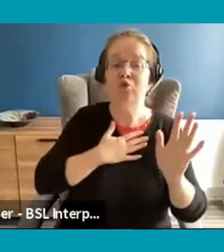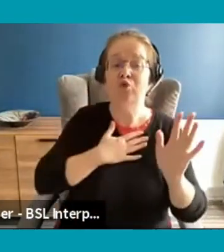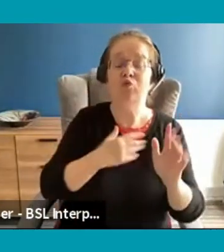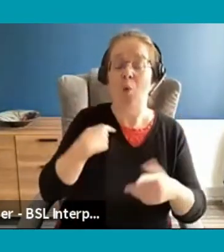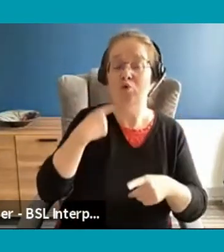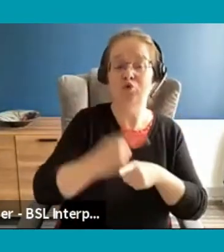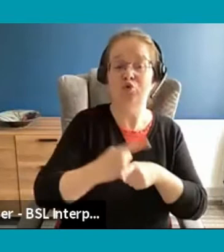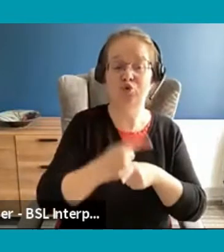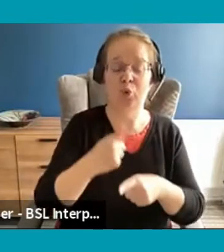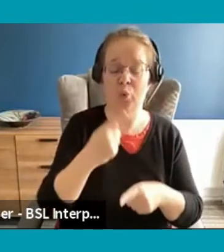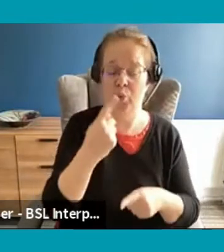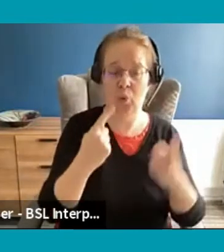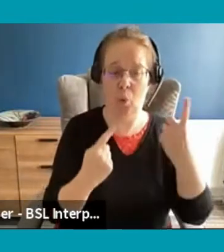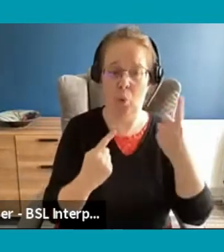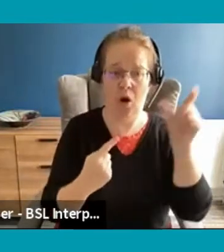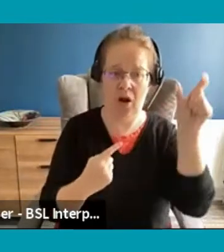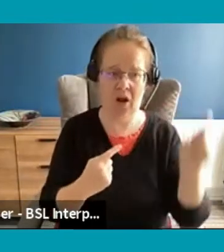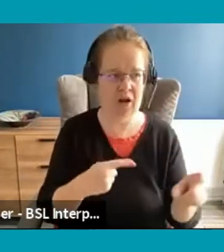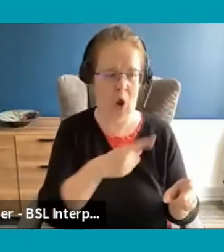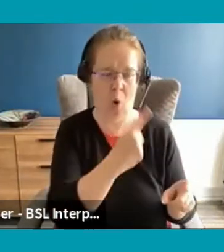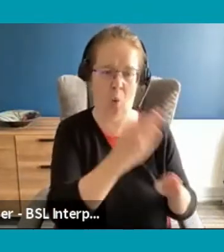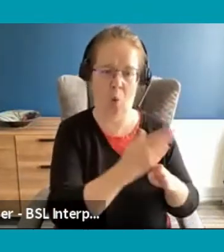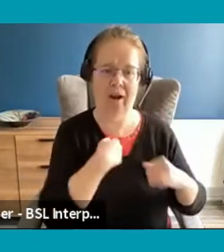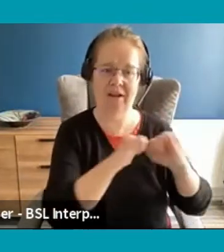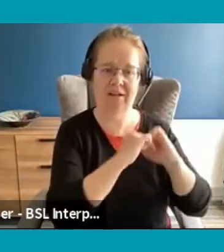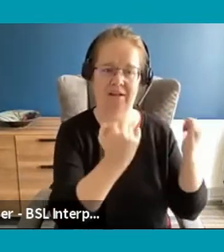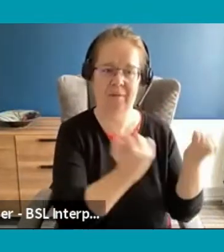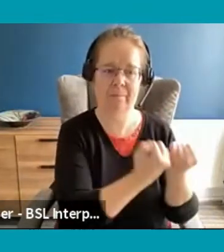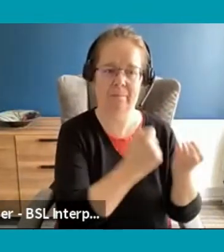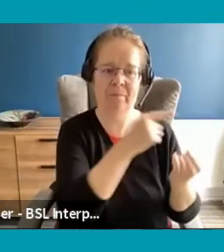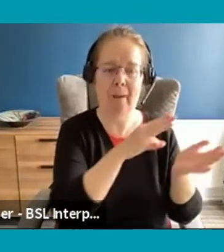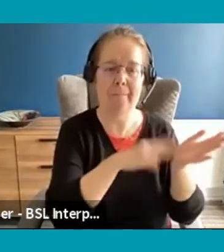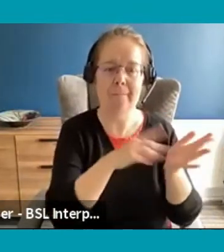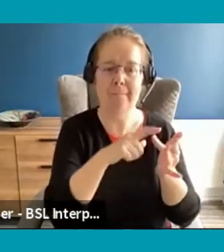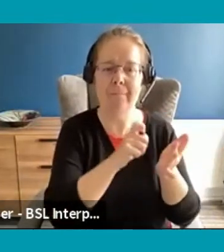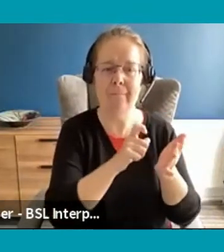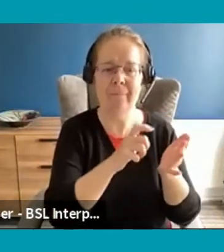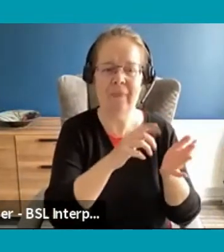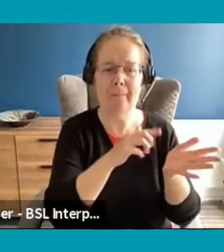of the guys who who works in IT. Guy called Mitch who Sophie knows very well and one of his.